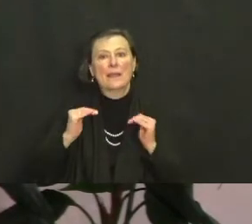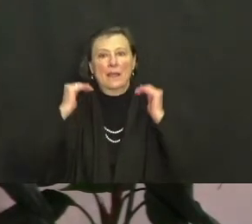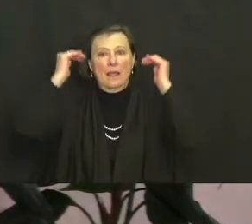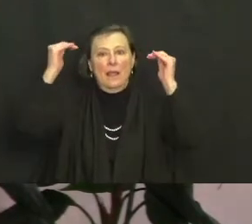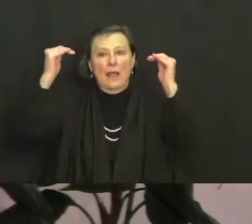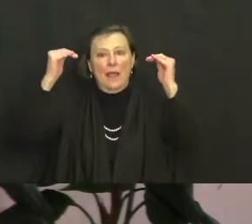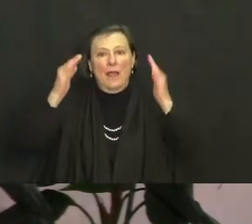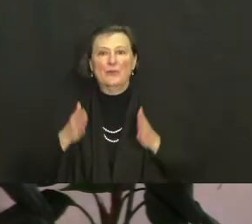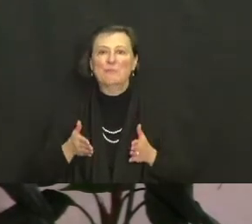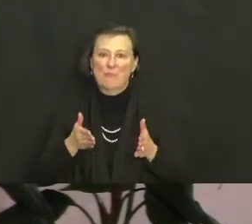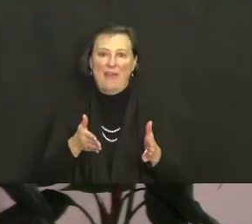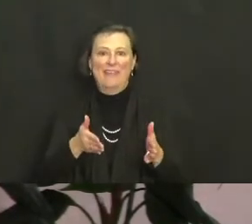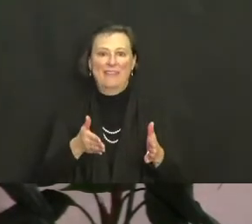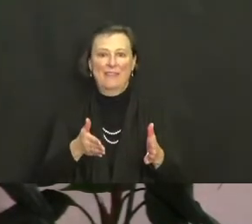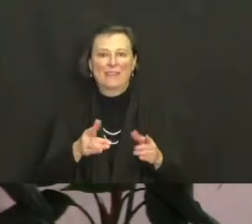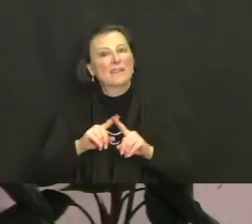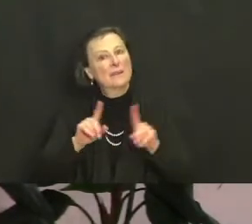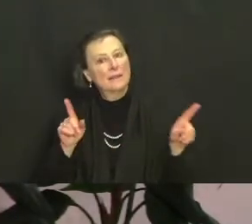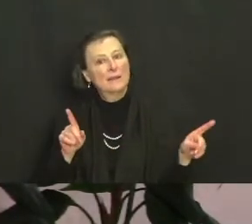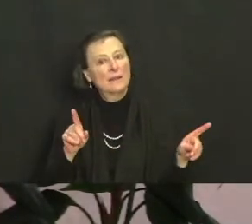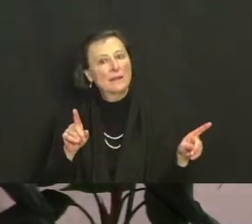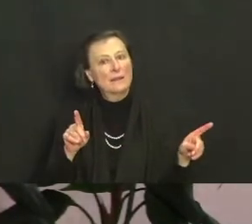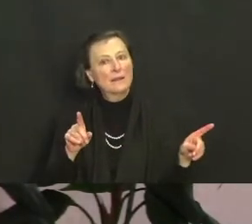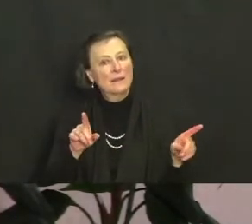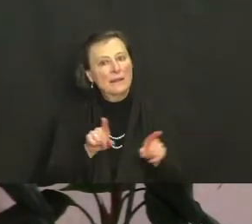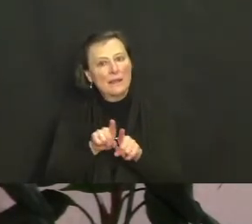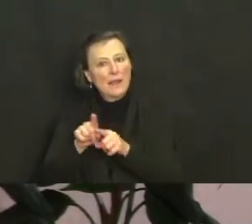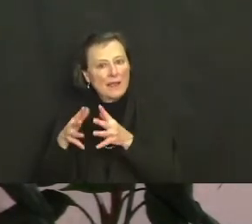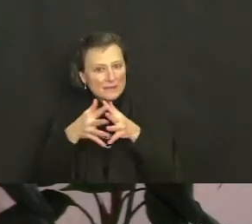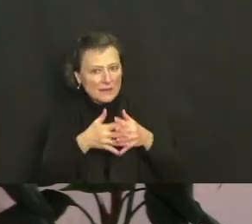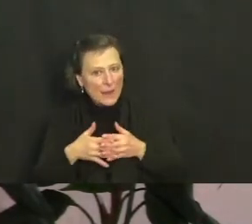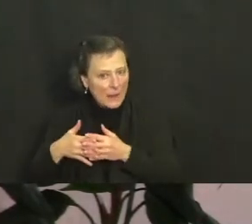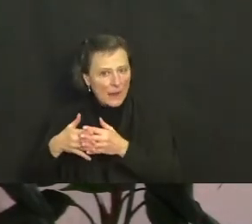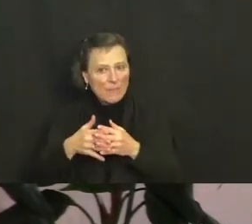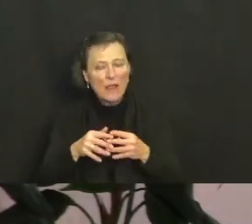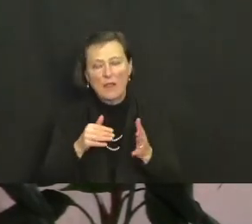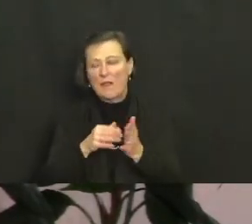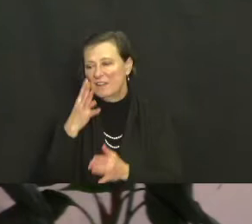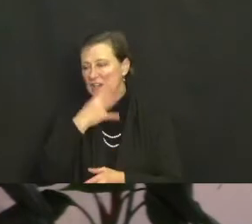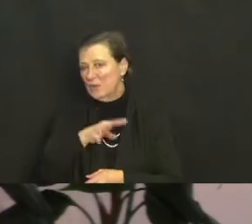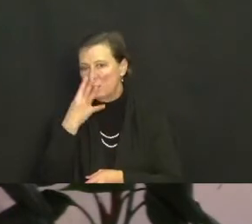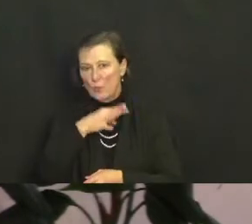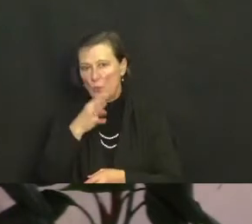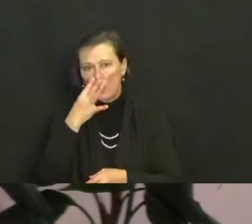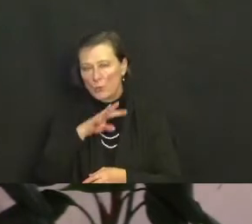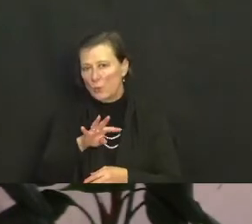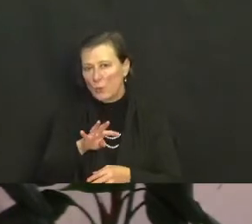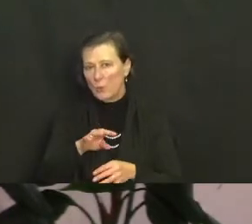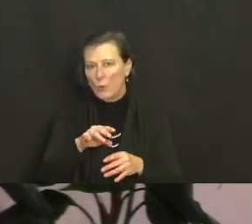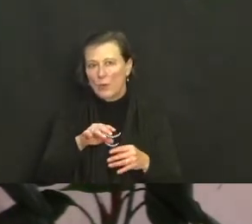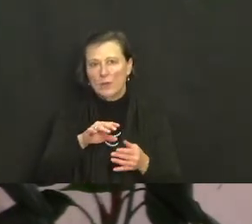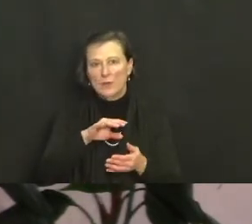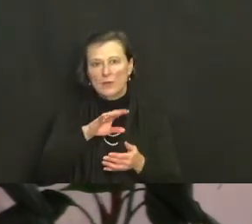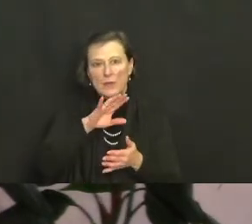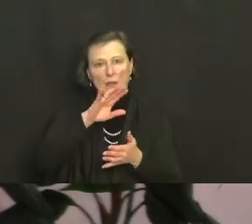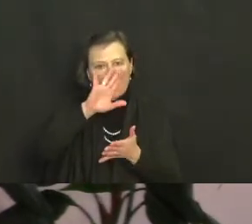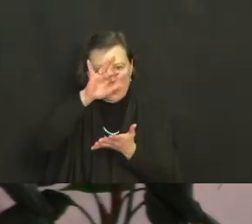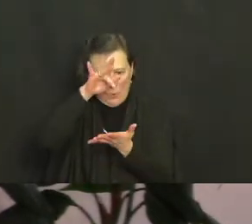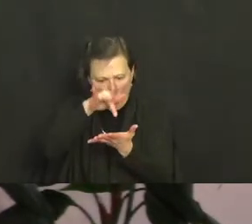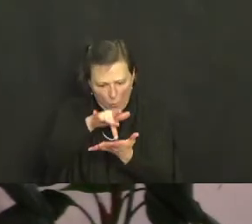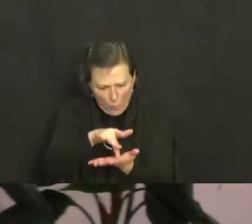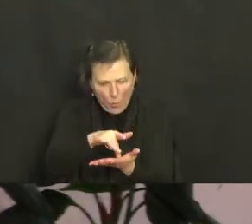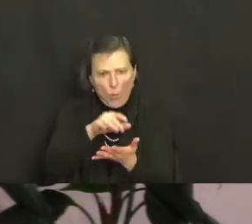Yet, just as America too often ignores the revolutionary core of King's message, too